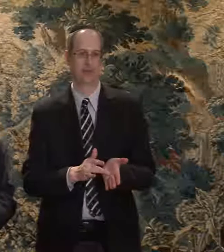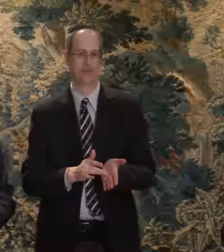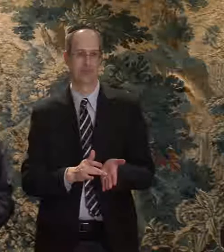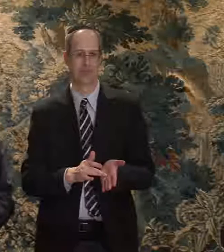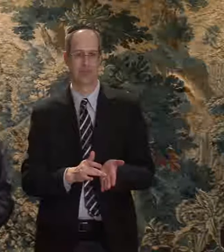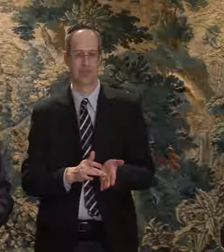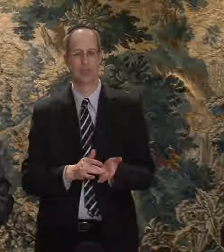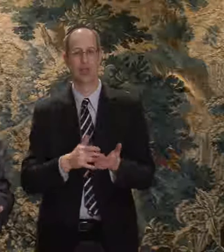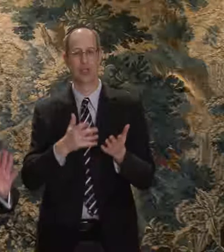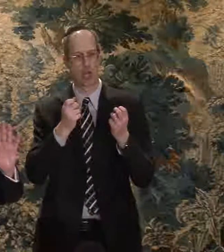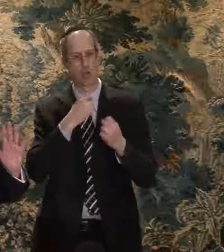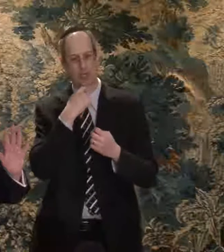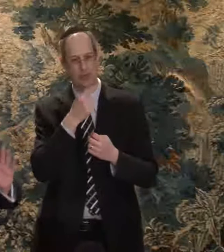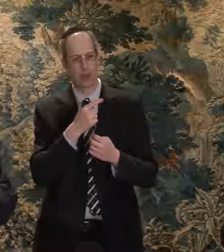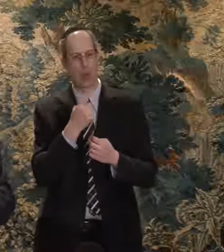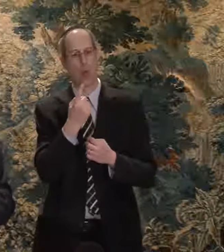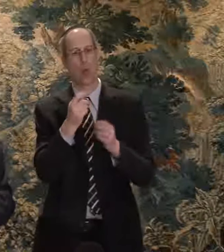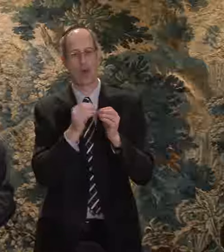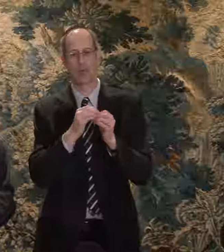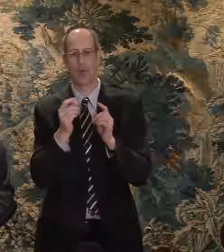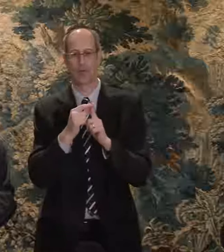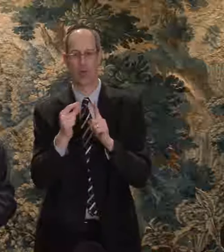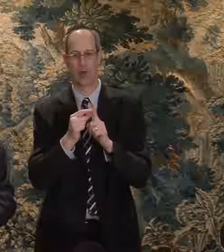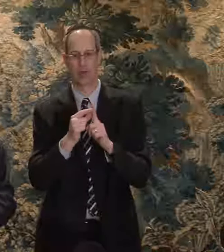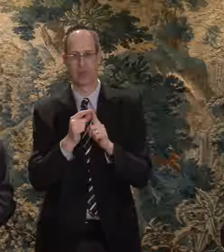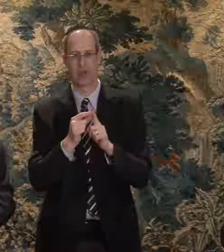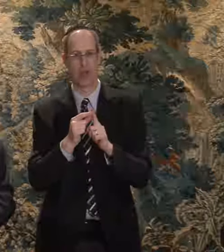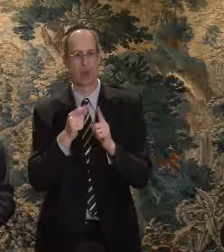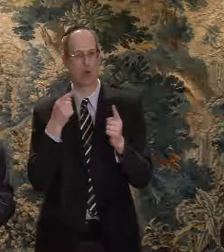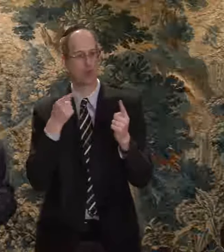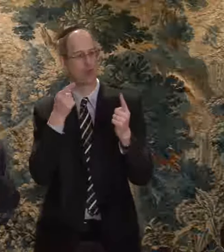just want to tell you one more Voort about reaching goals and a story and